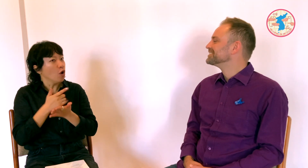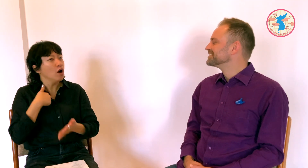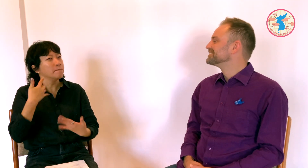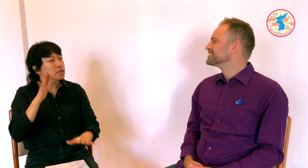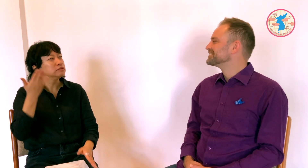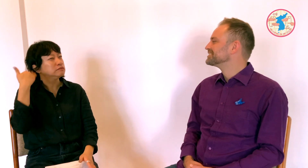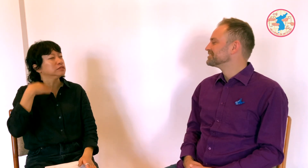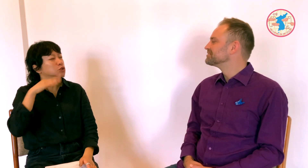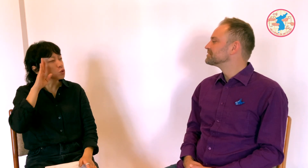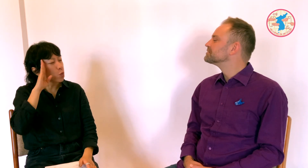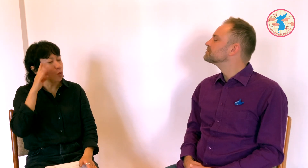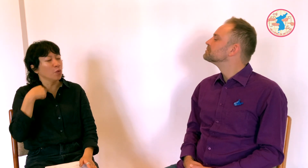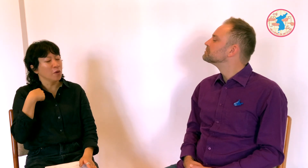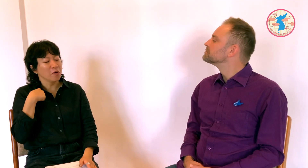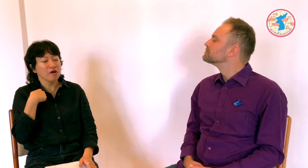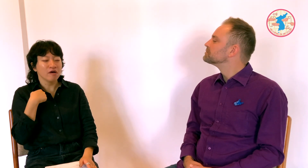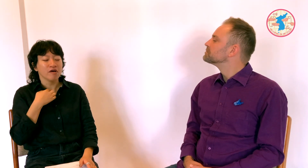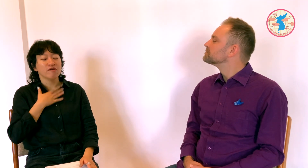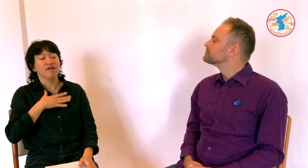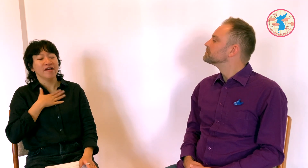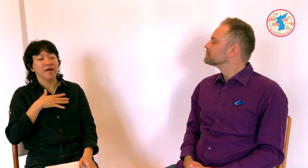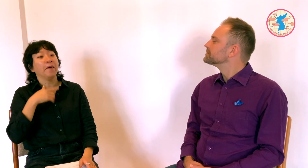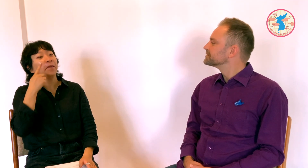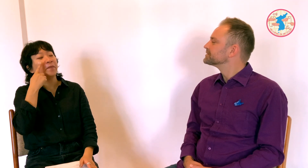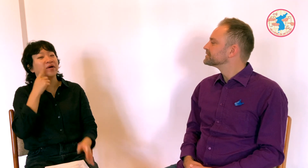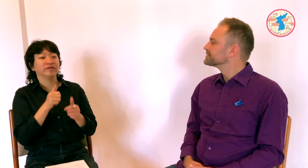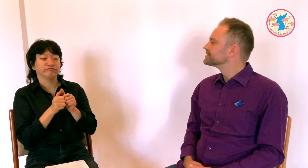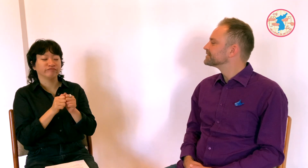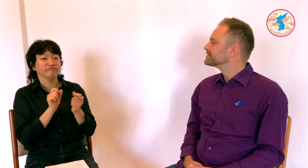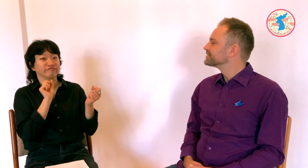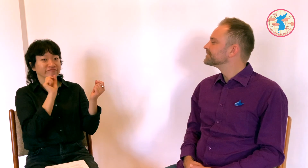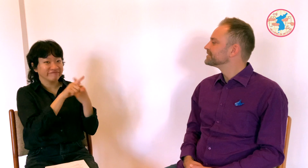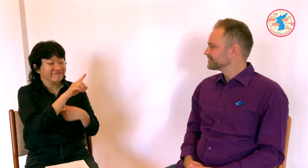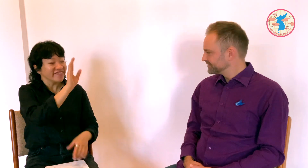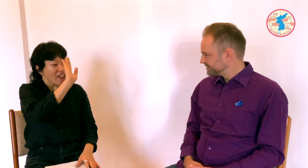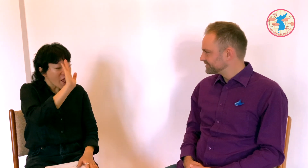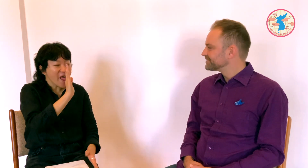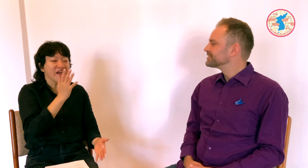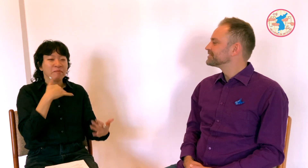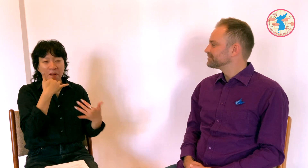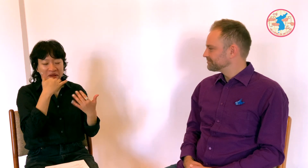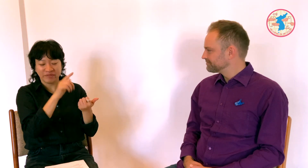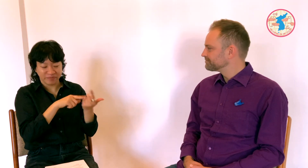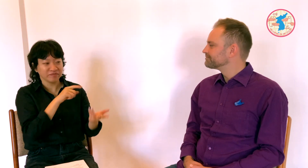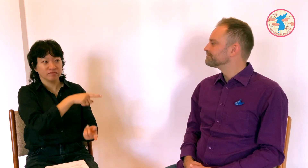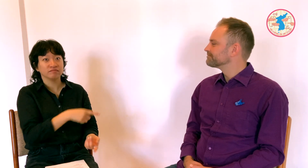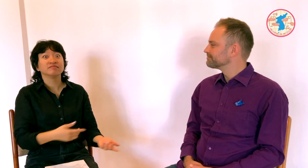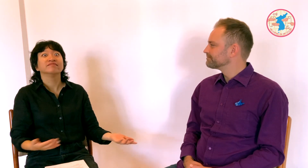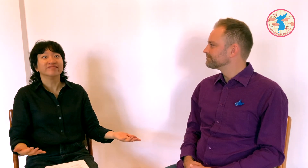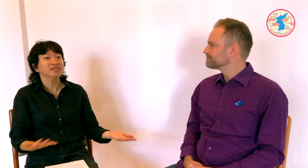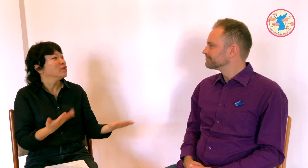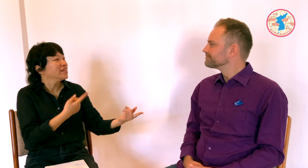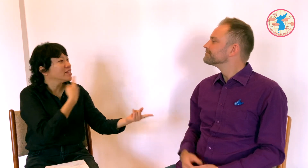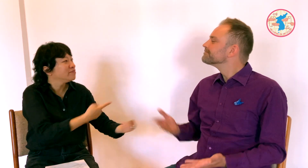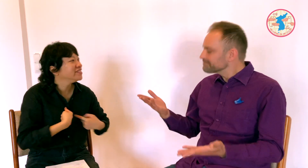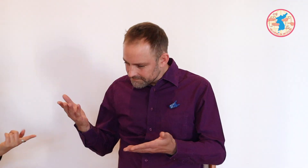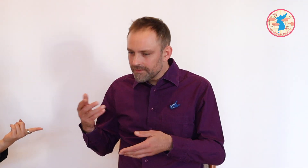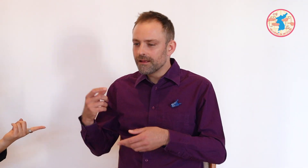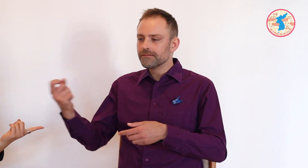And your name has been mentioned to me many times. I just felt obliged to contact you (Robert) in order to introduce myself formally. Hyemi: Tell them how you responded and got in touch with me.